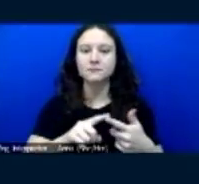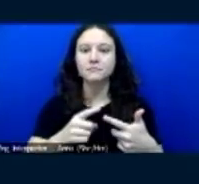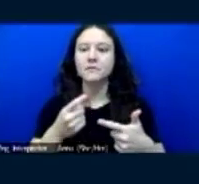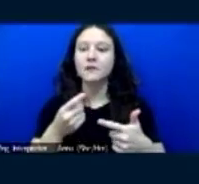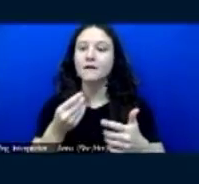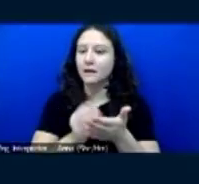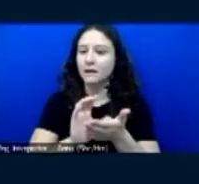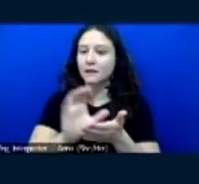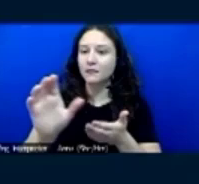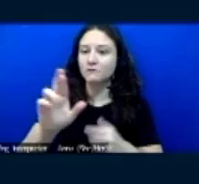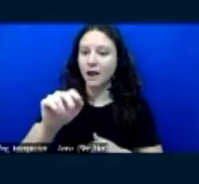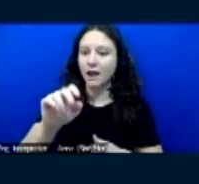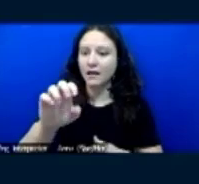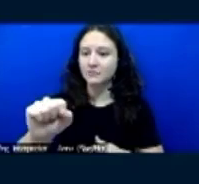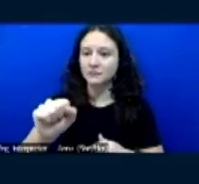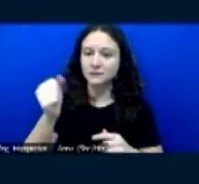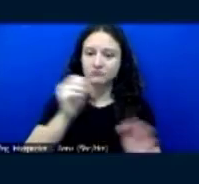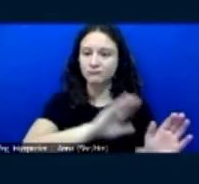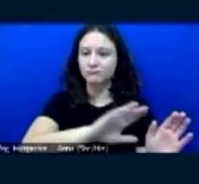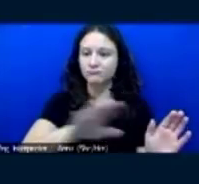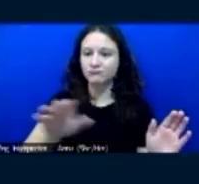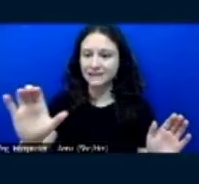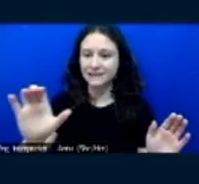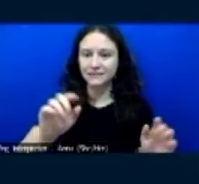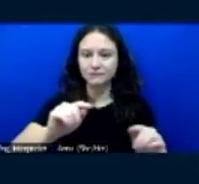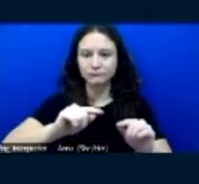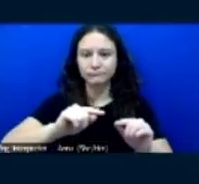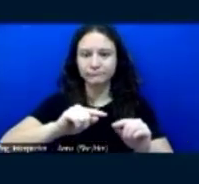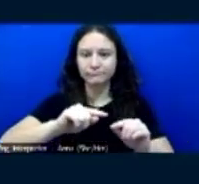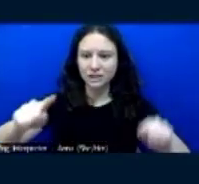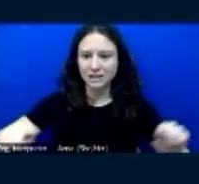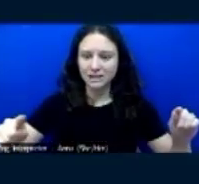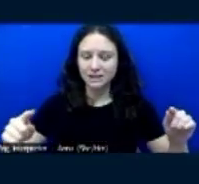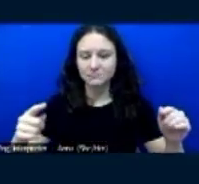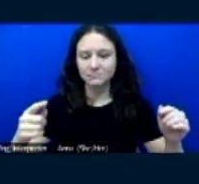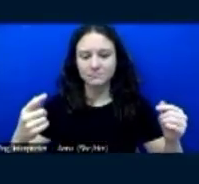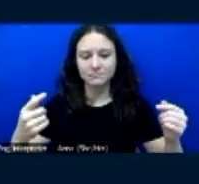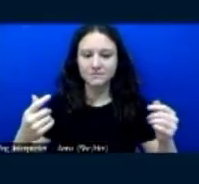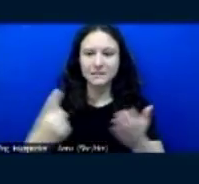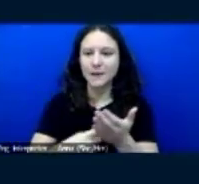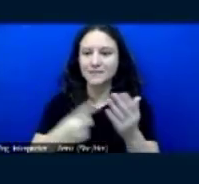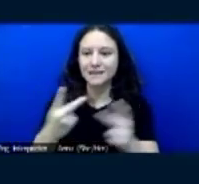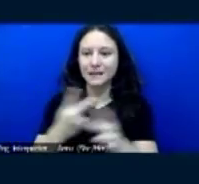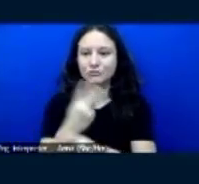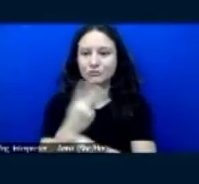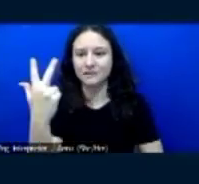also very about three-fold. And African American preferred topics